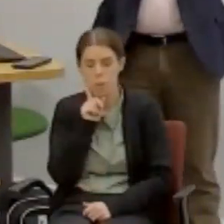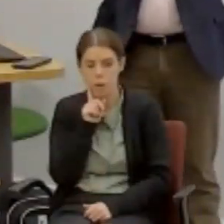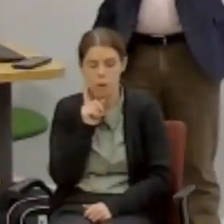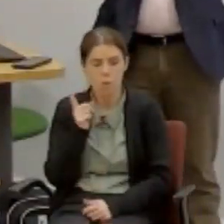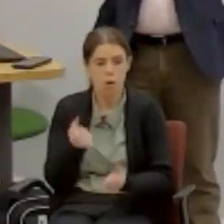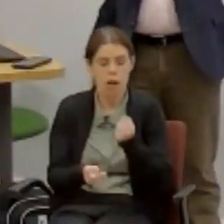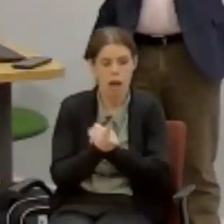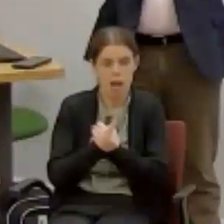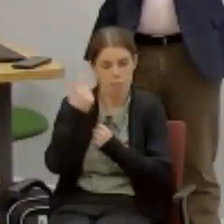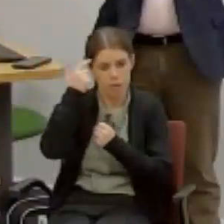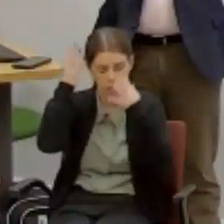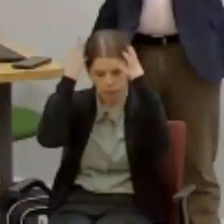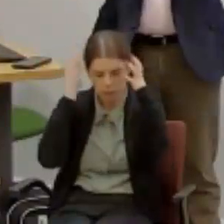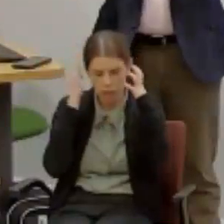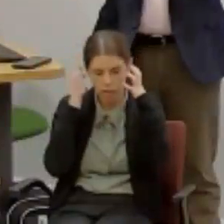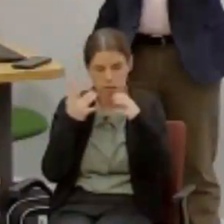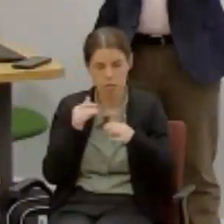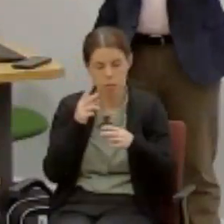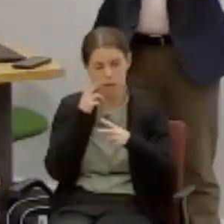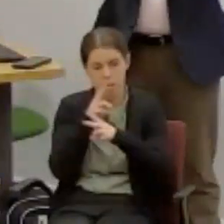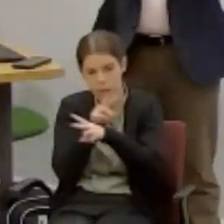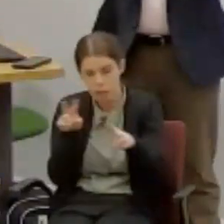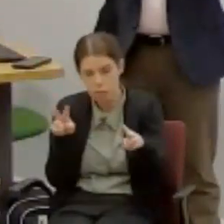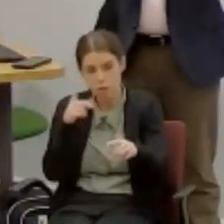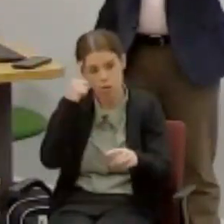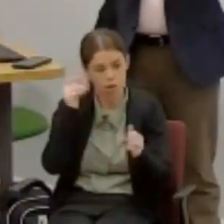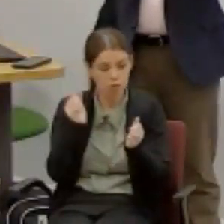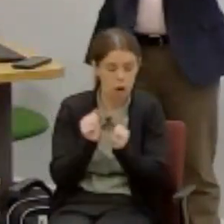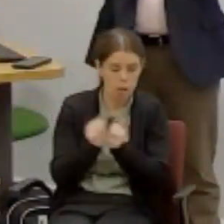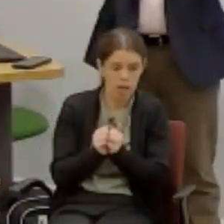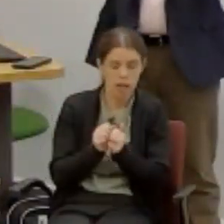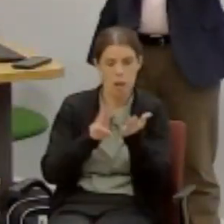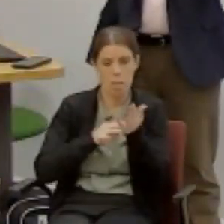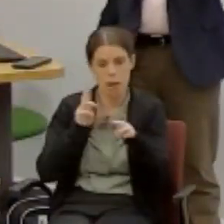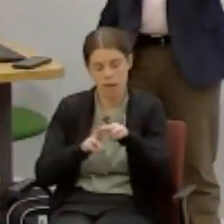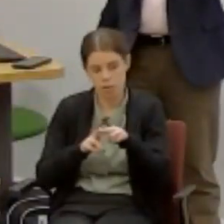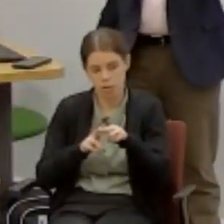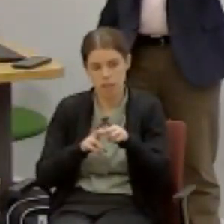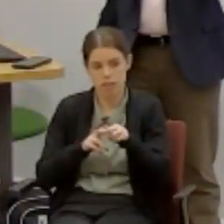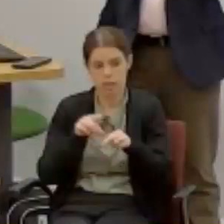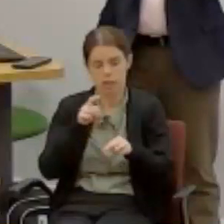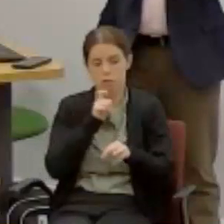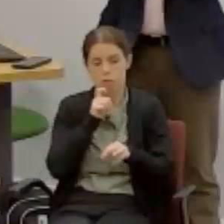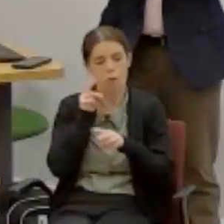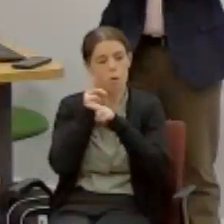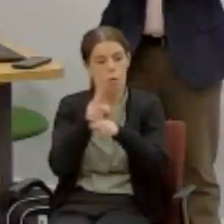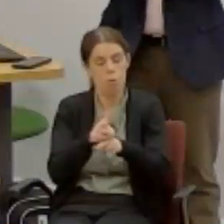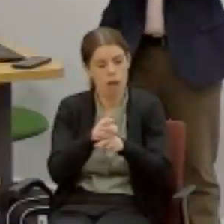What happens with the head gear is that it? It might be a visible, you know, reminder to the pen. So, the sideline that there kids heads are important.